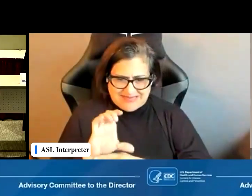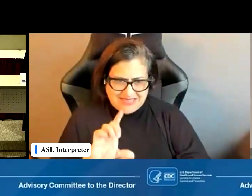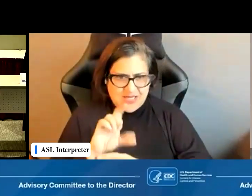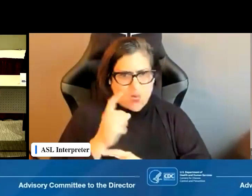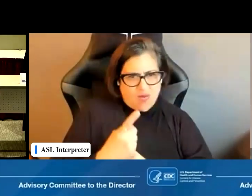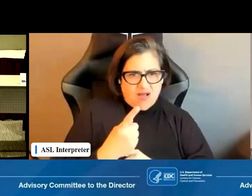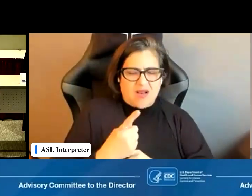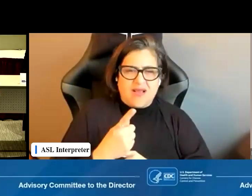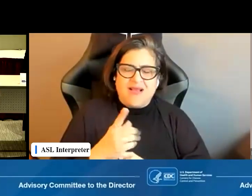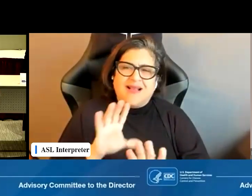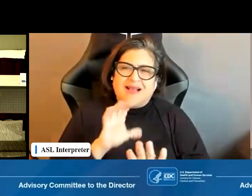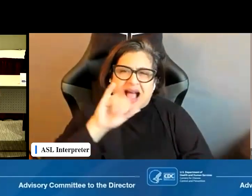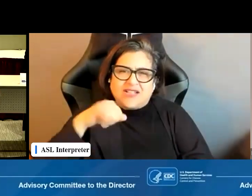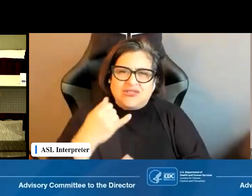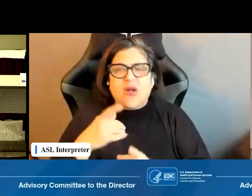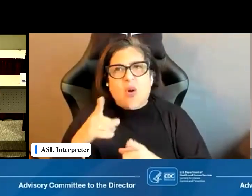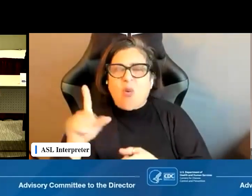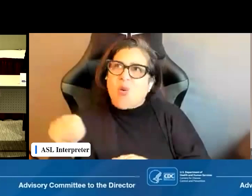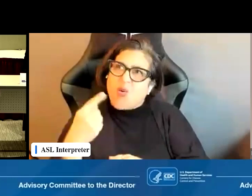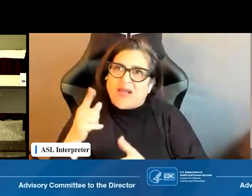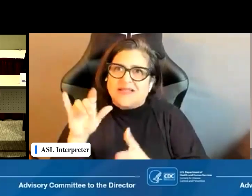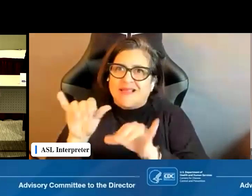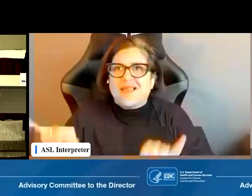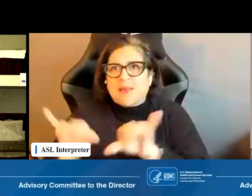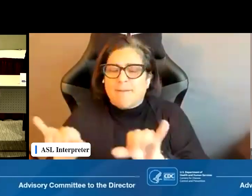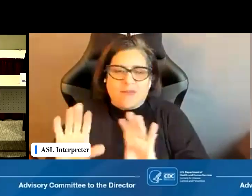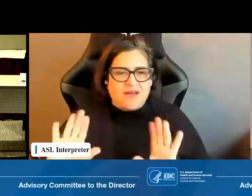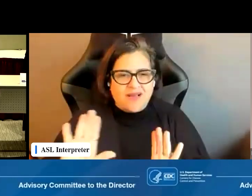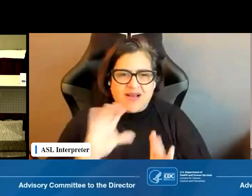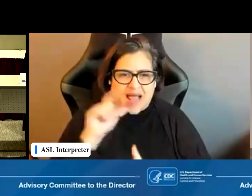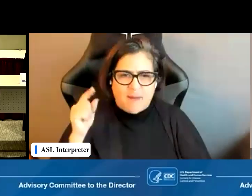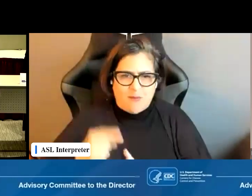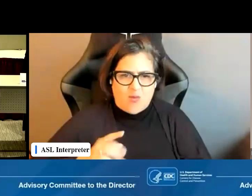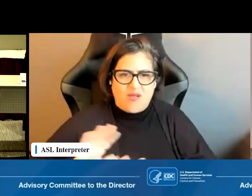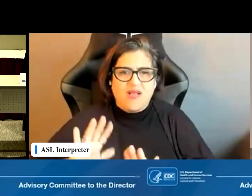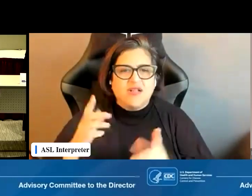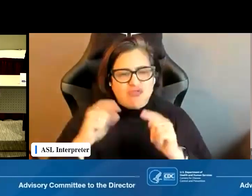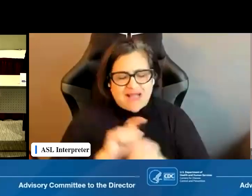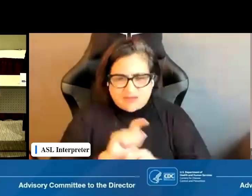And so I'm curious how you're engaging with the data and modernization initiative to make sure that we're not just adding additional.